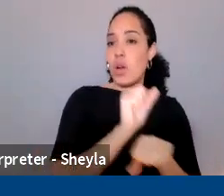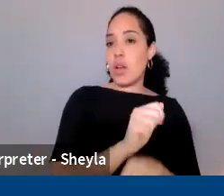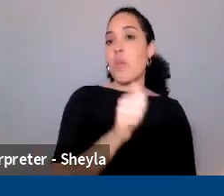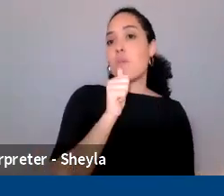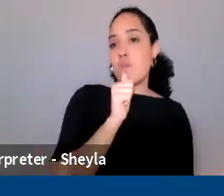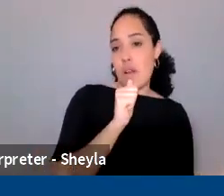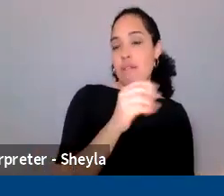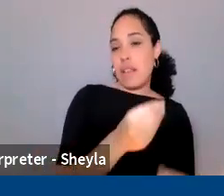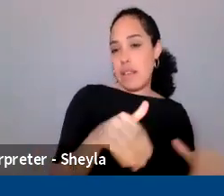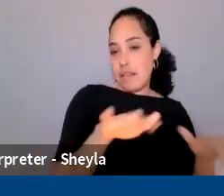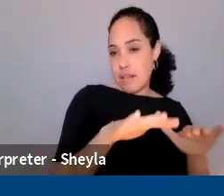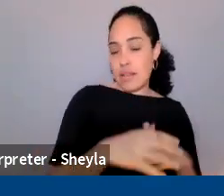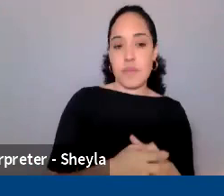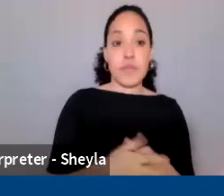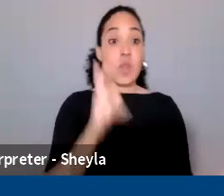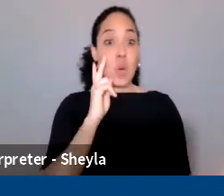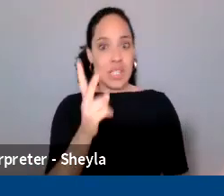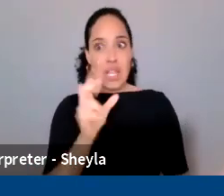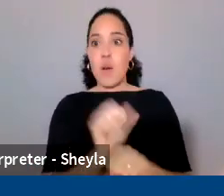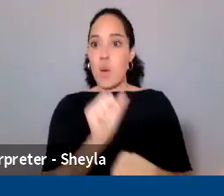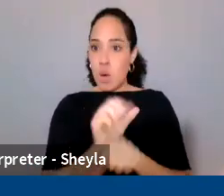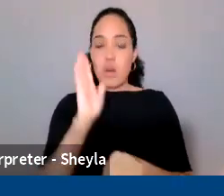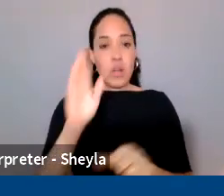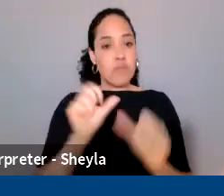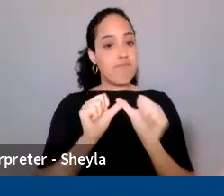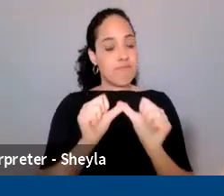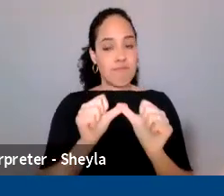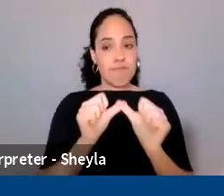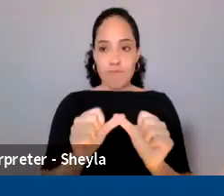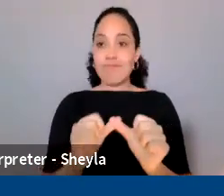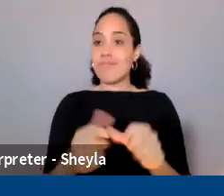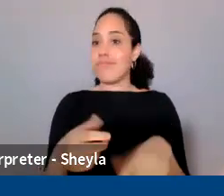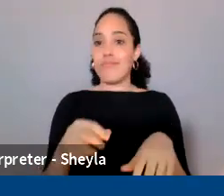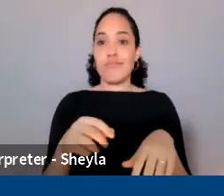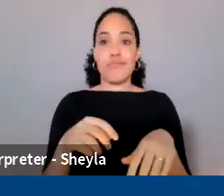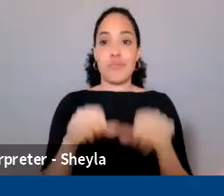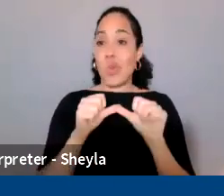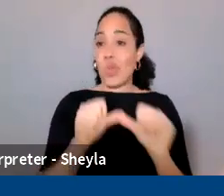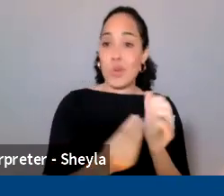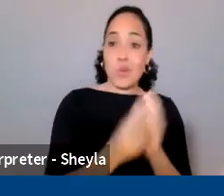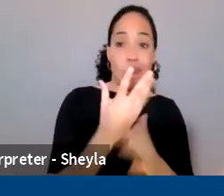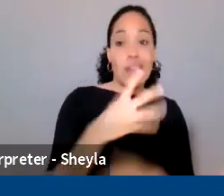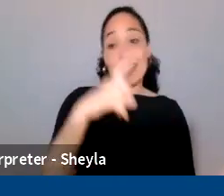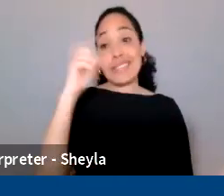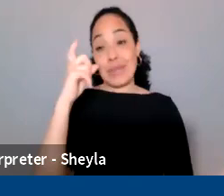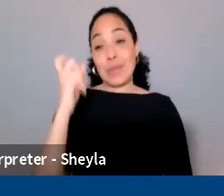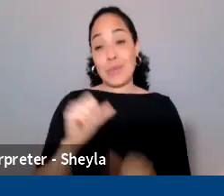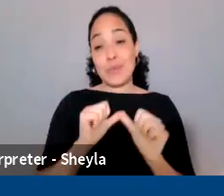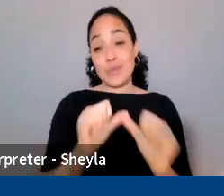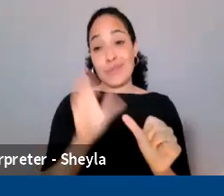that the fat work will continue um the spring and summer then the next step uh that we typically do